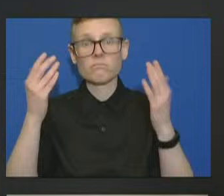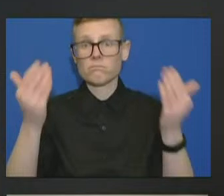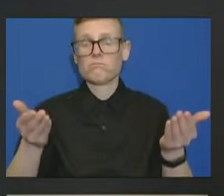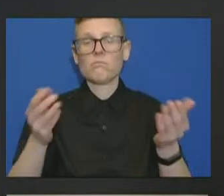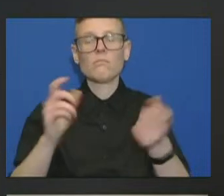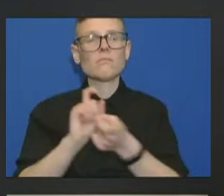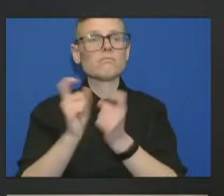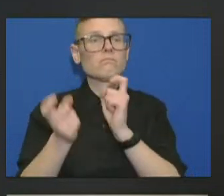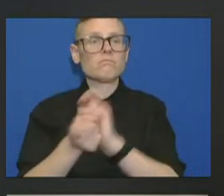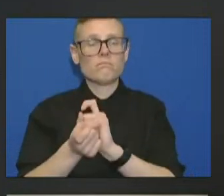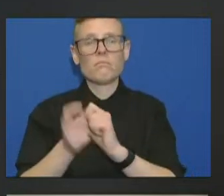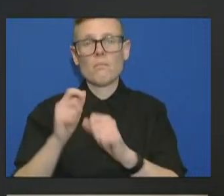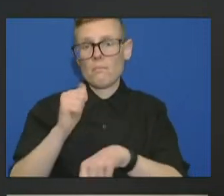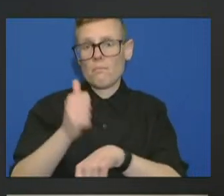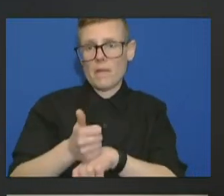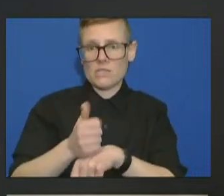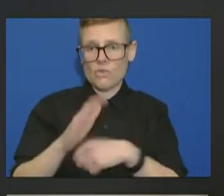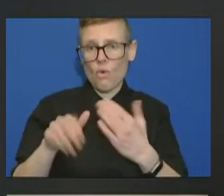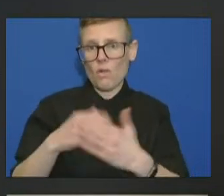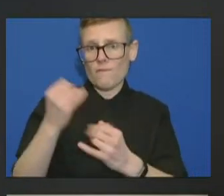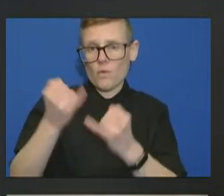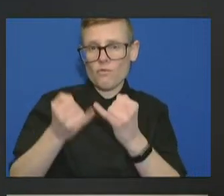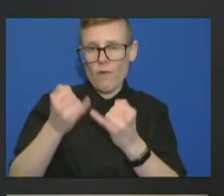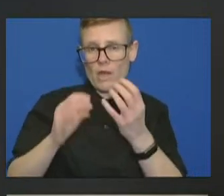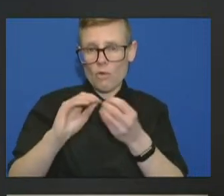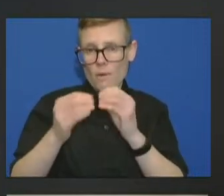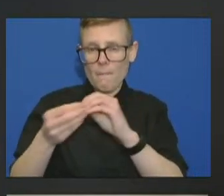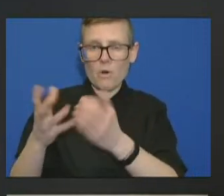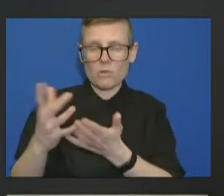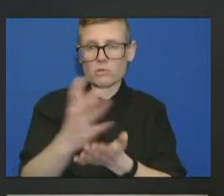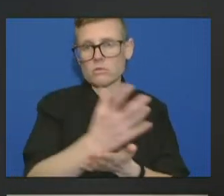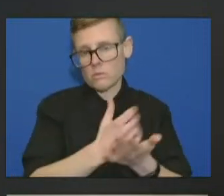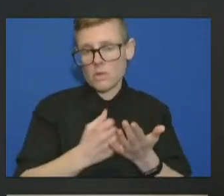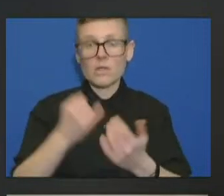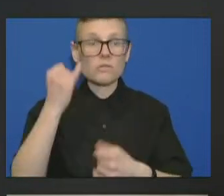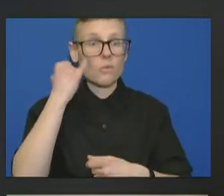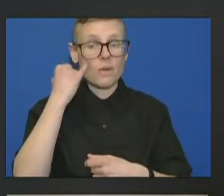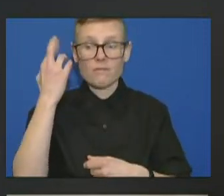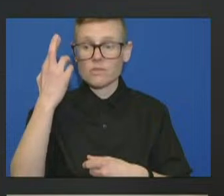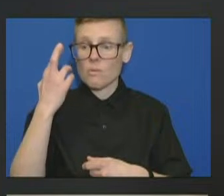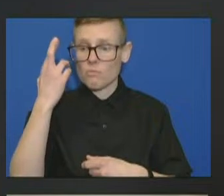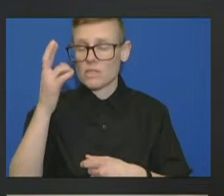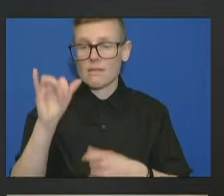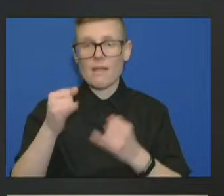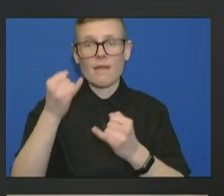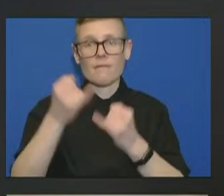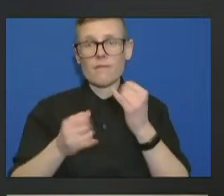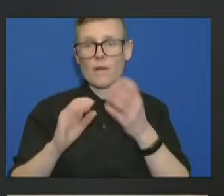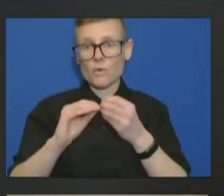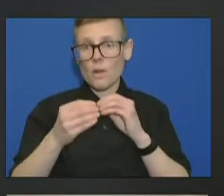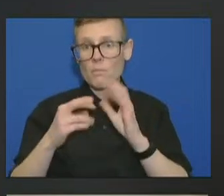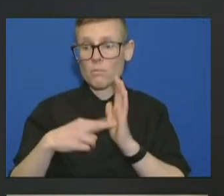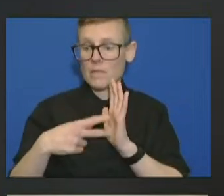board may then advise the superintendent to make final changes to the budget based on